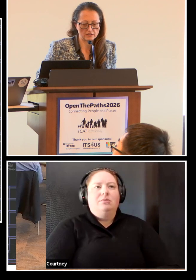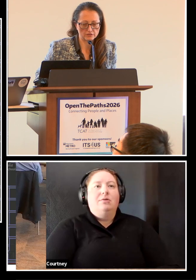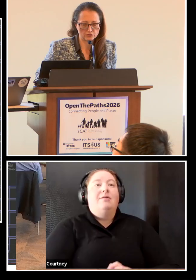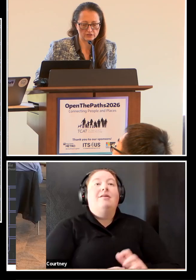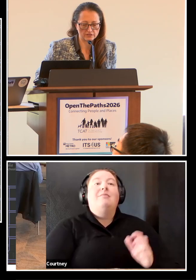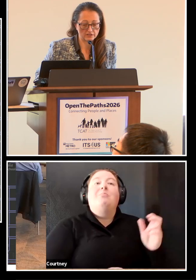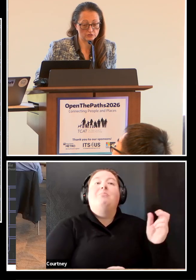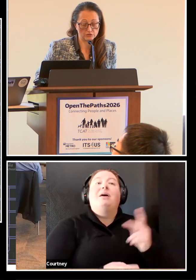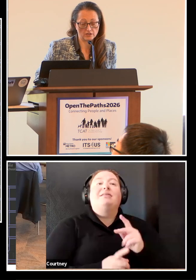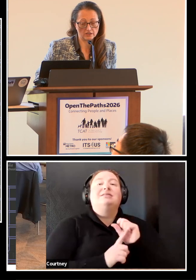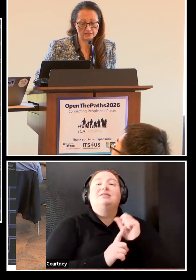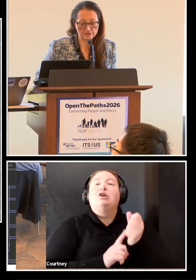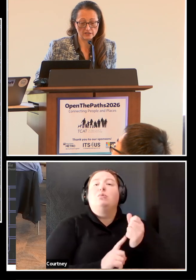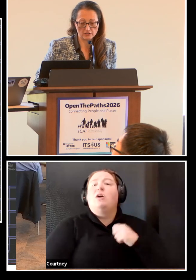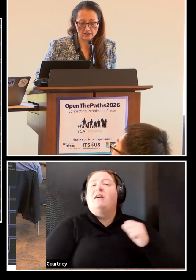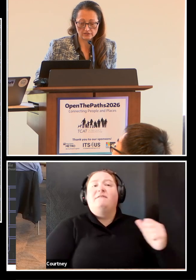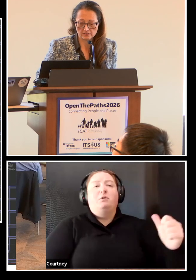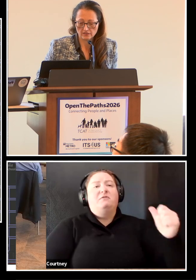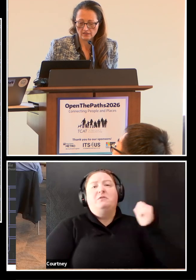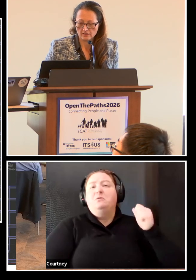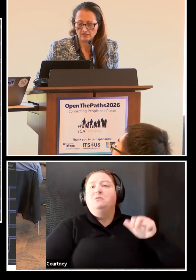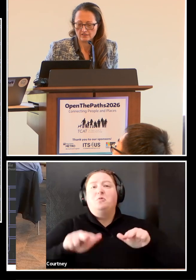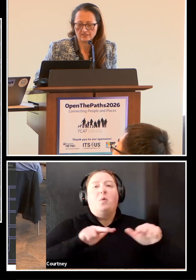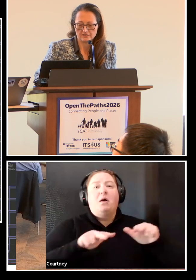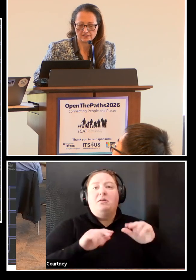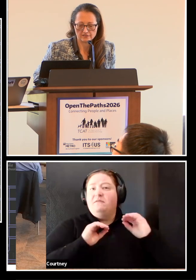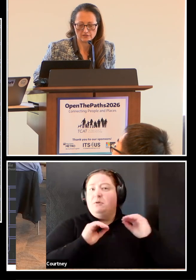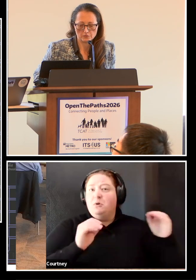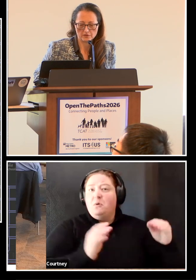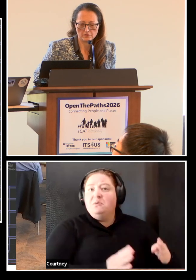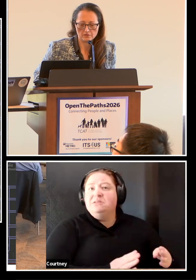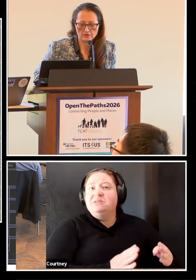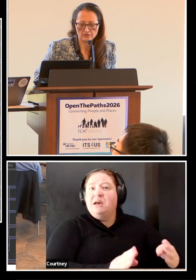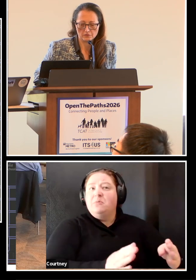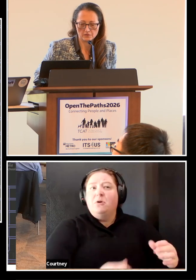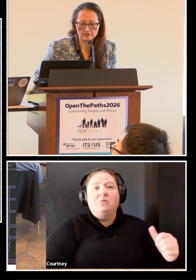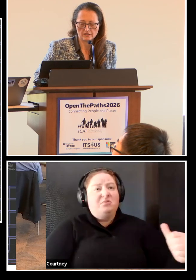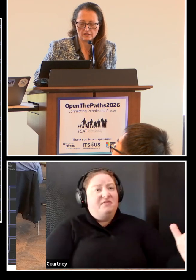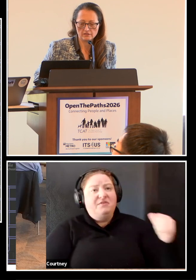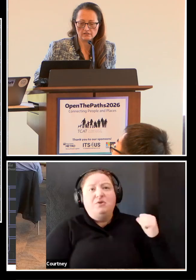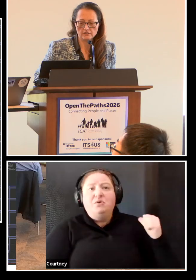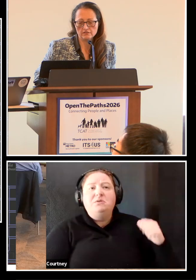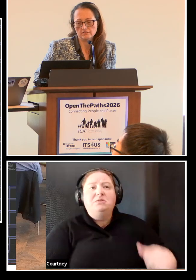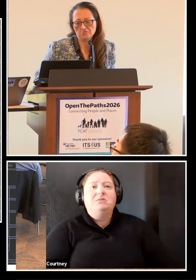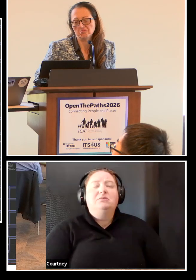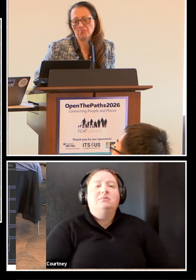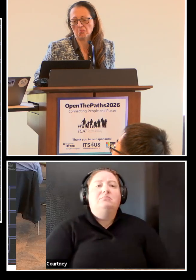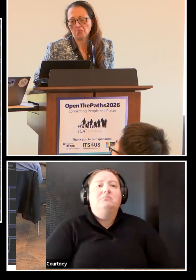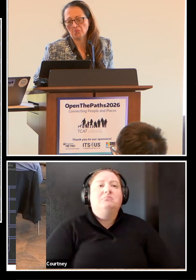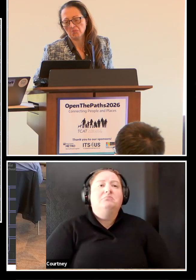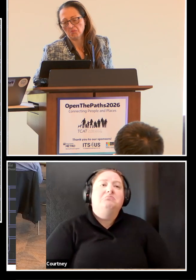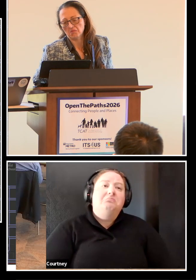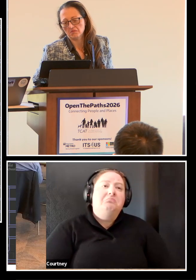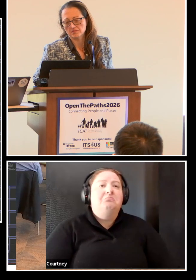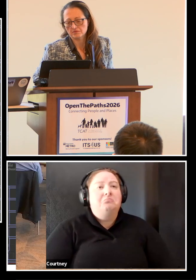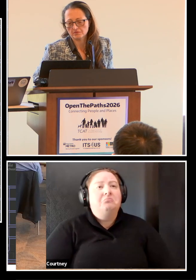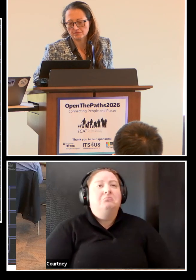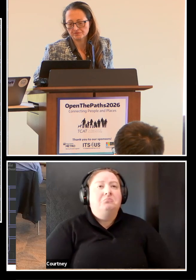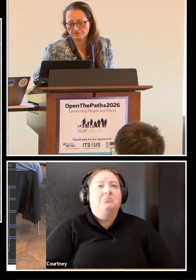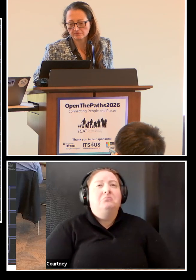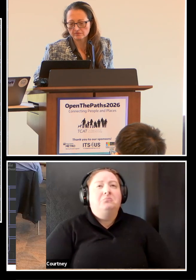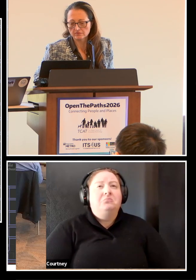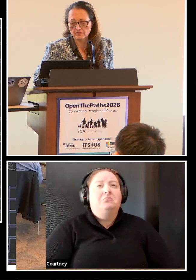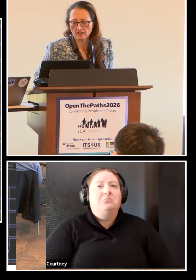down streets that do not have sidewalks. Takes a little bit a little minute there.